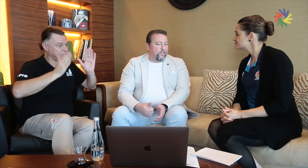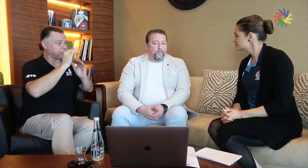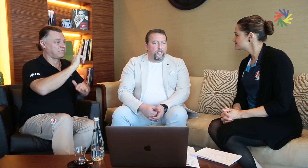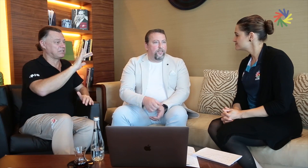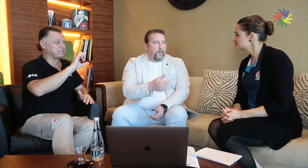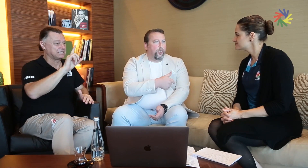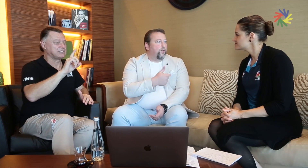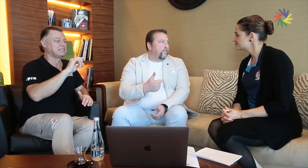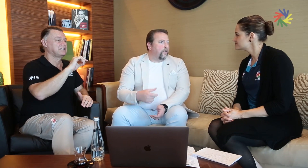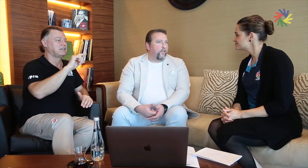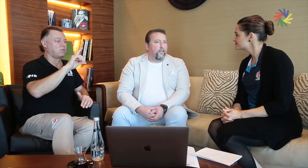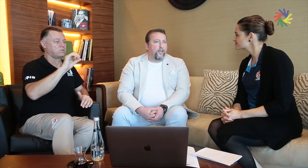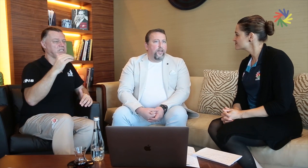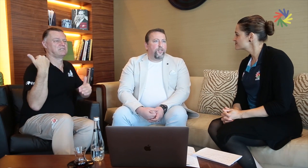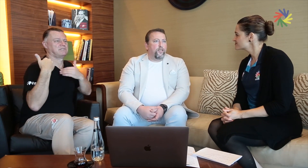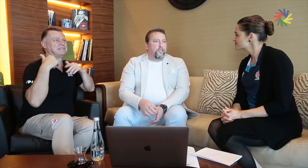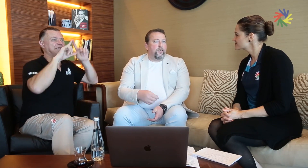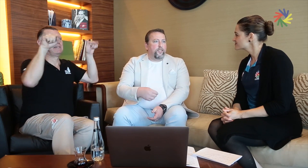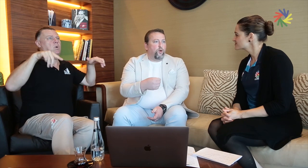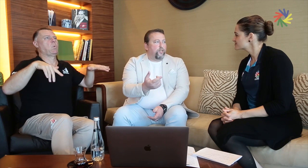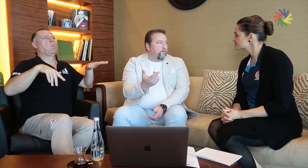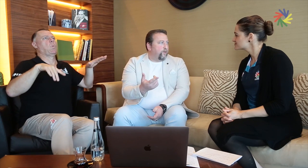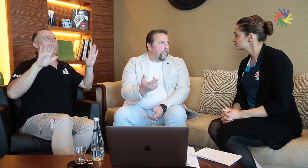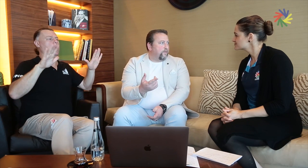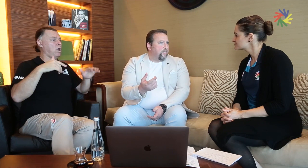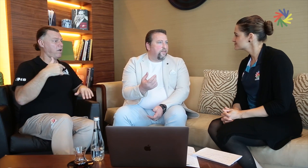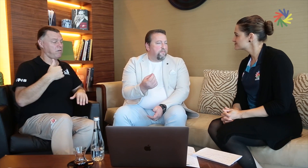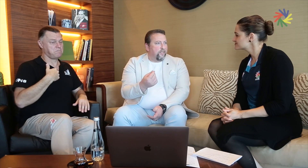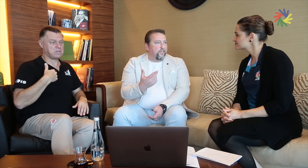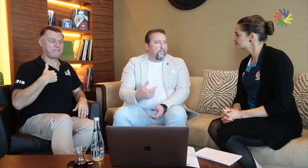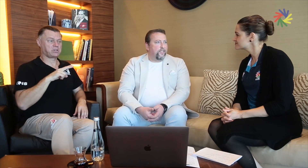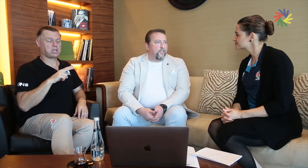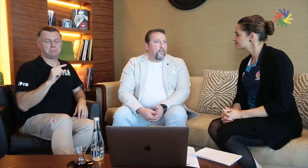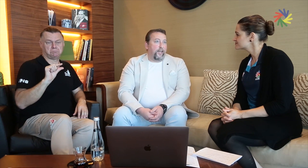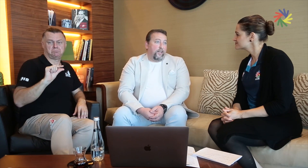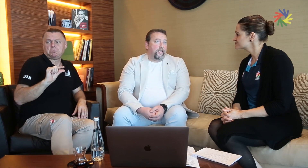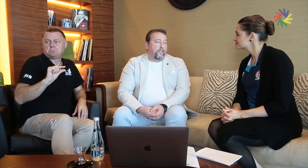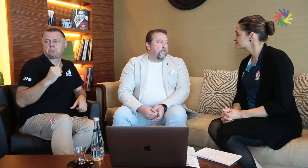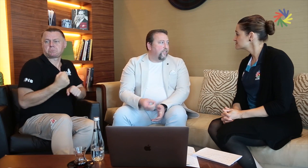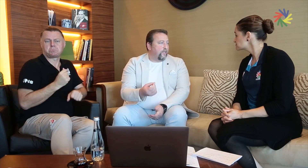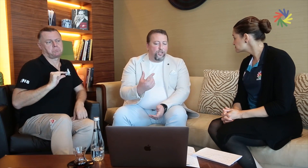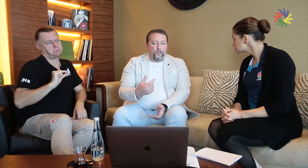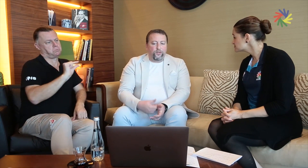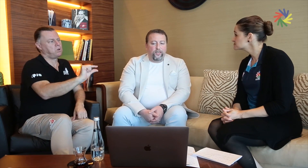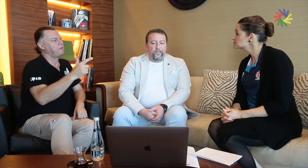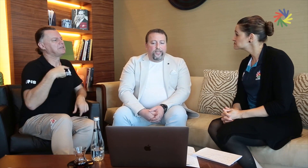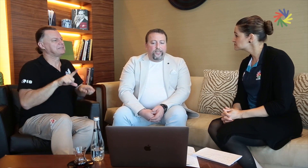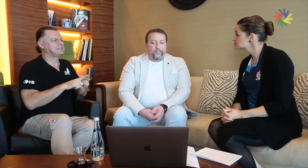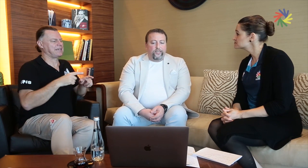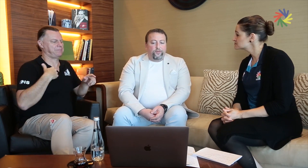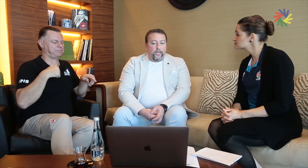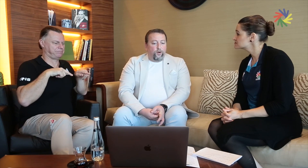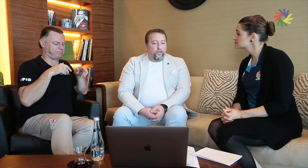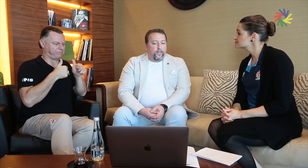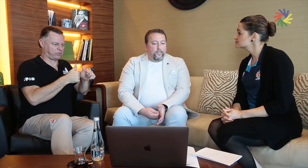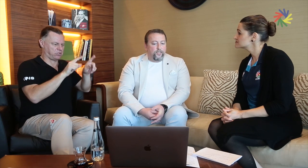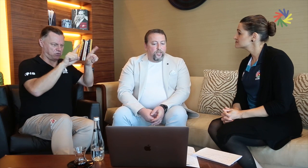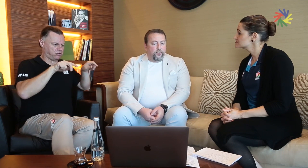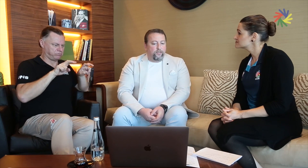since Sheraton is the official headquarters for ICSD.